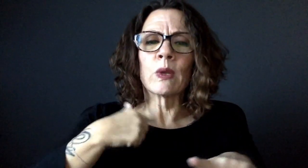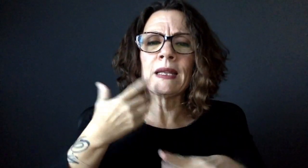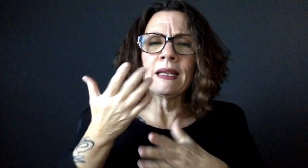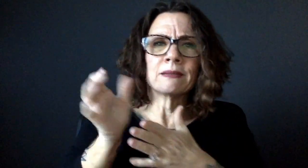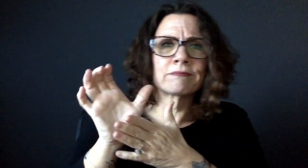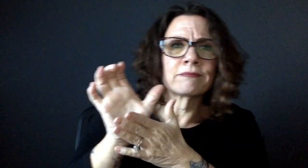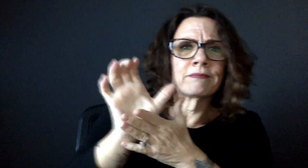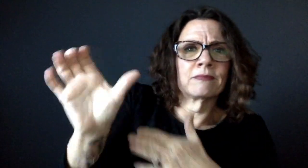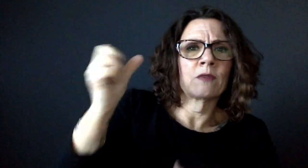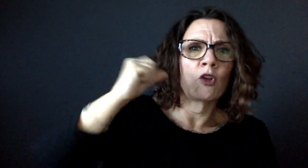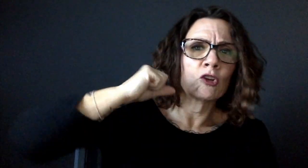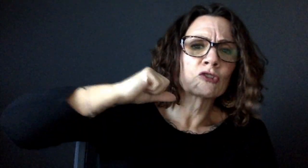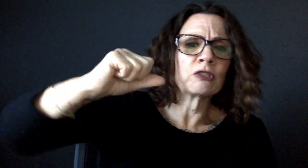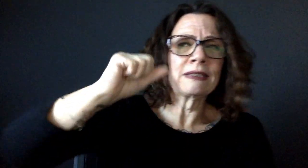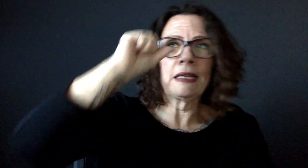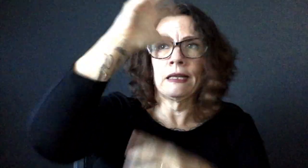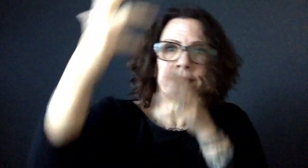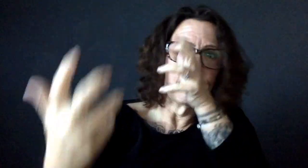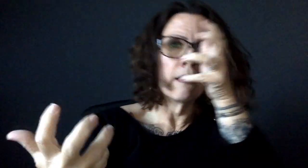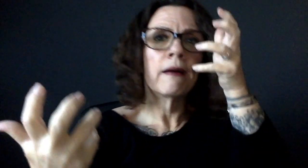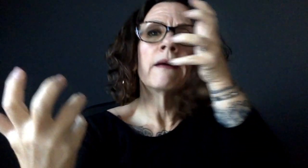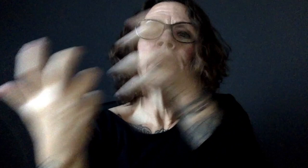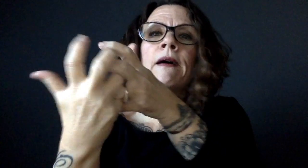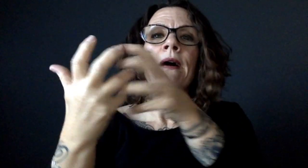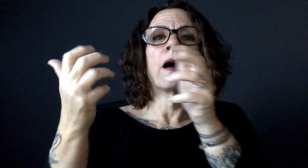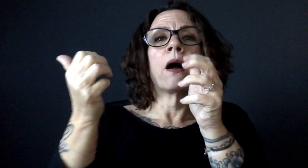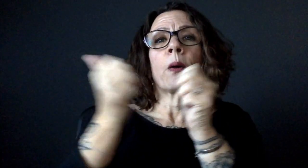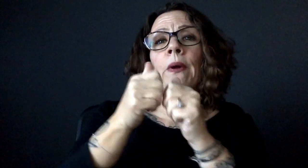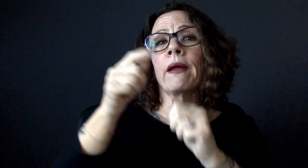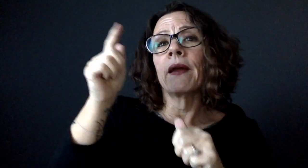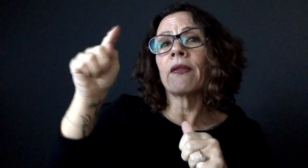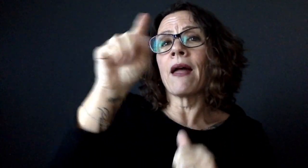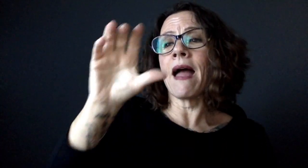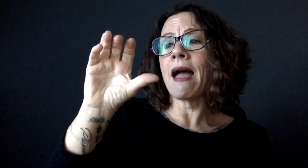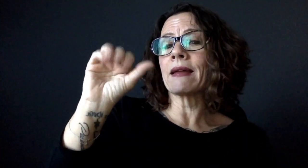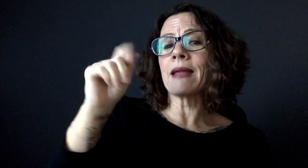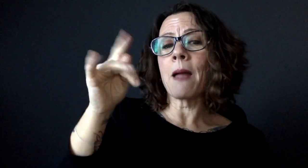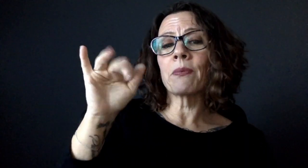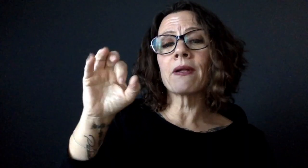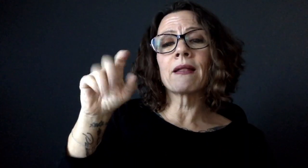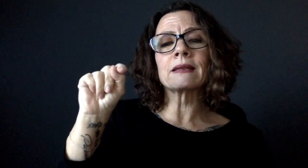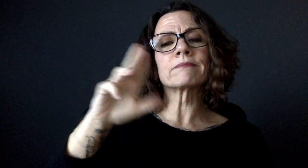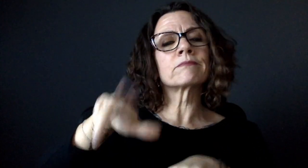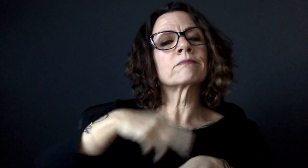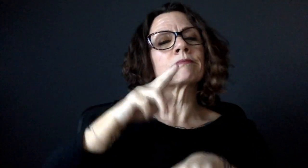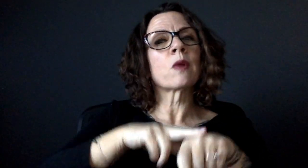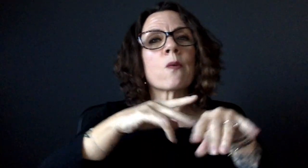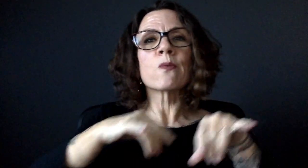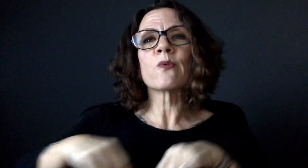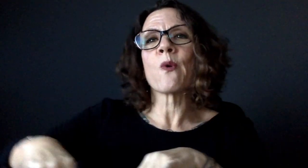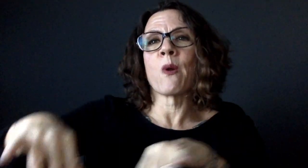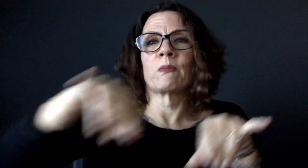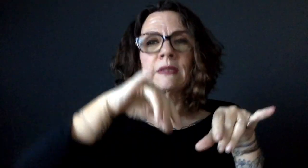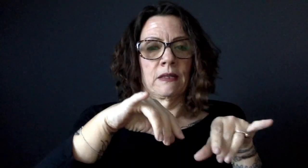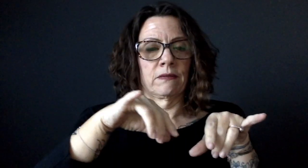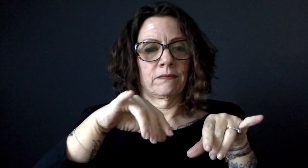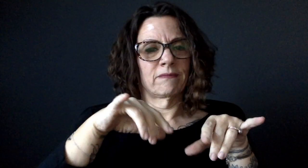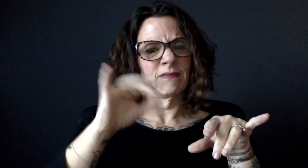resists conforming to a capitalist “normative”